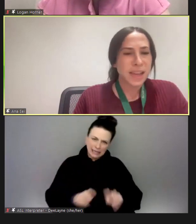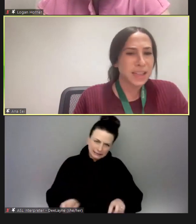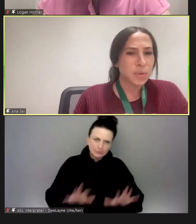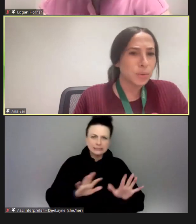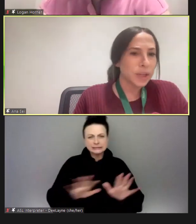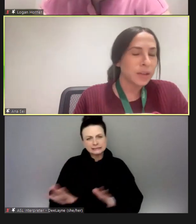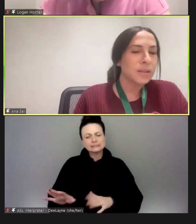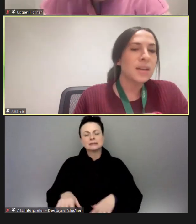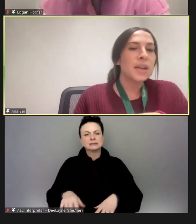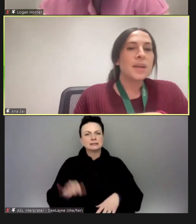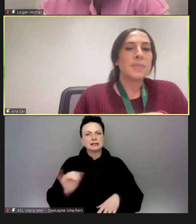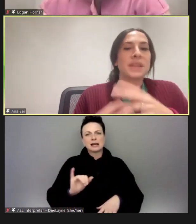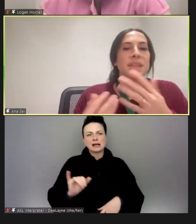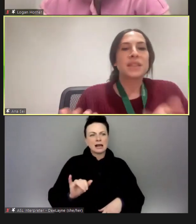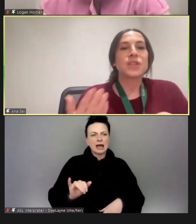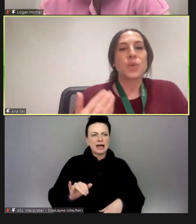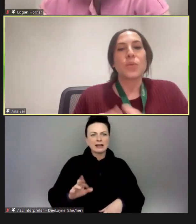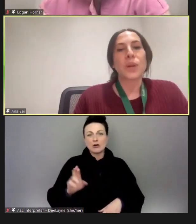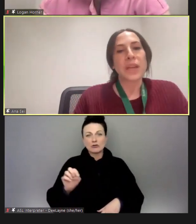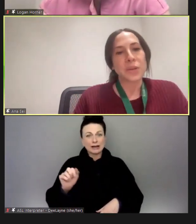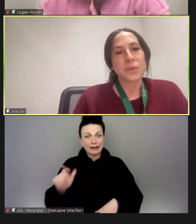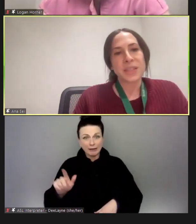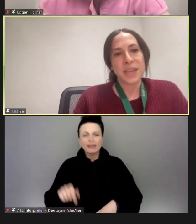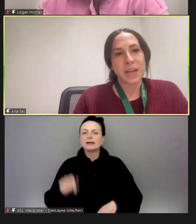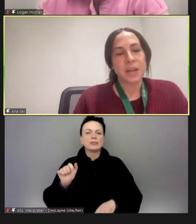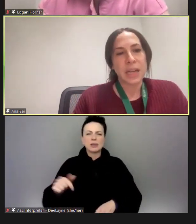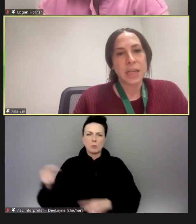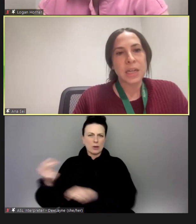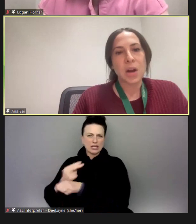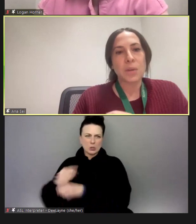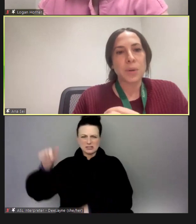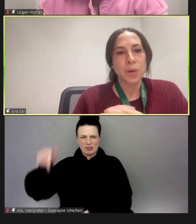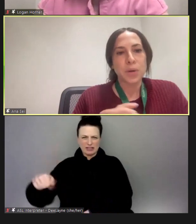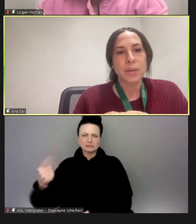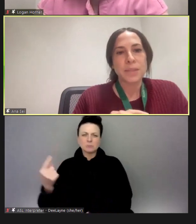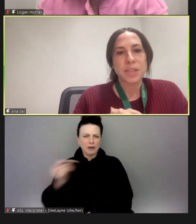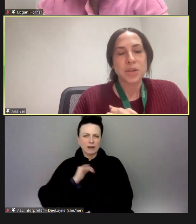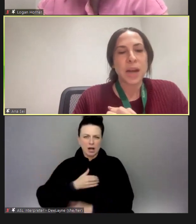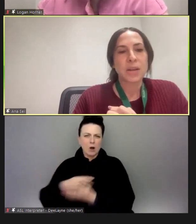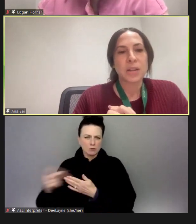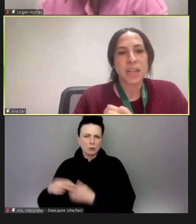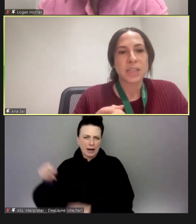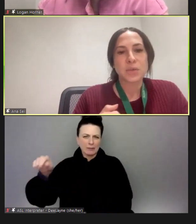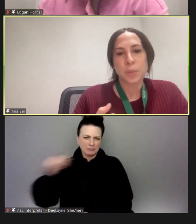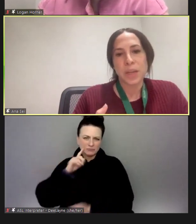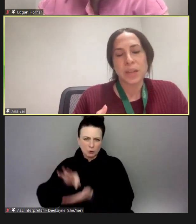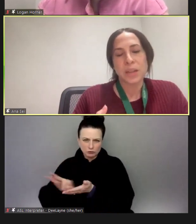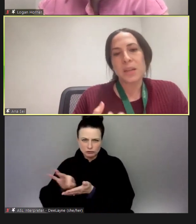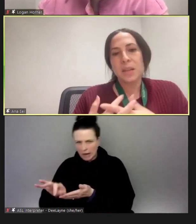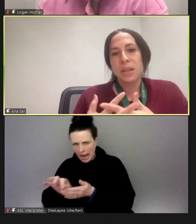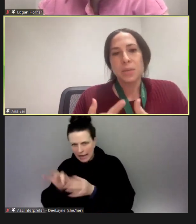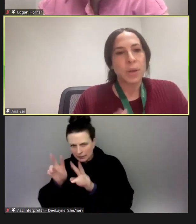the real but this is what we use here in